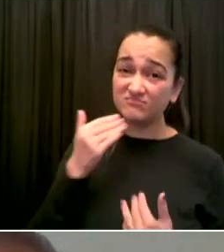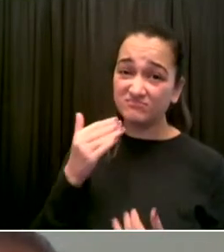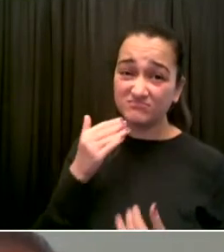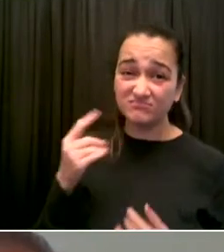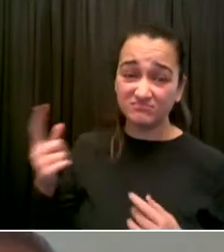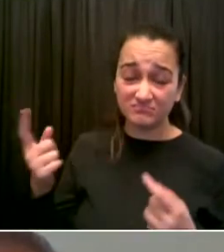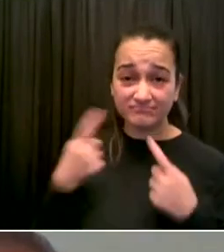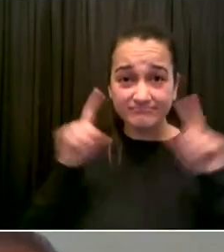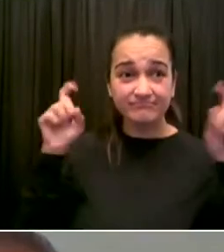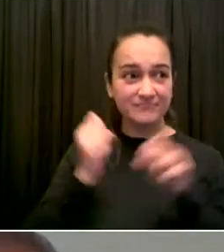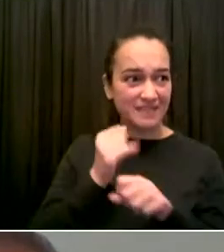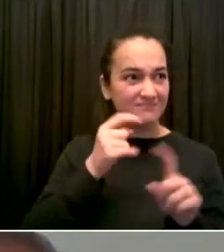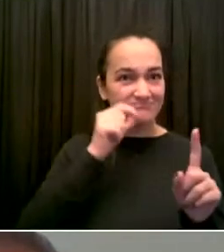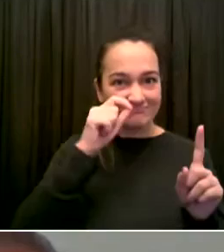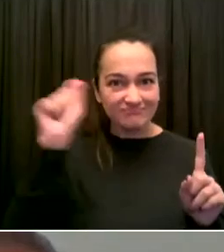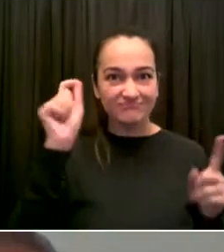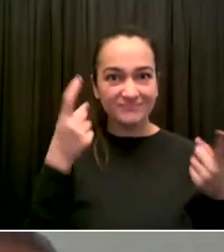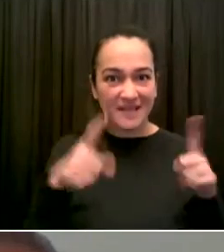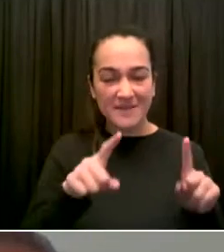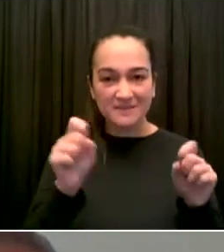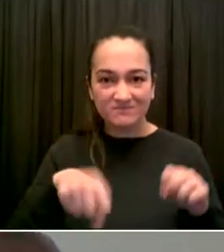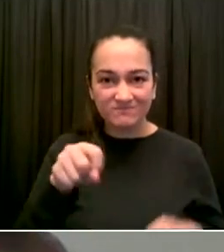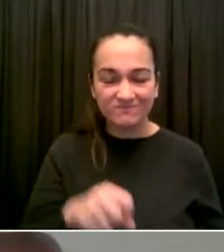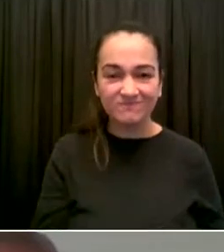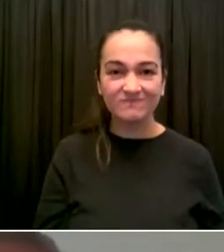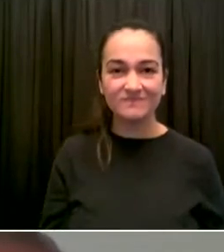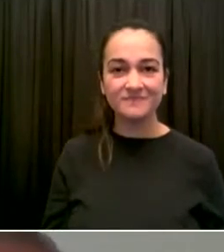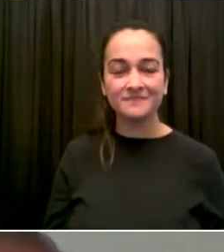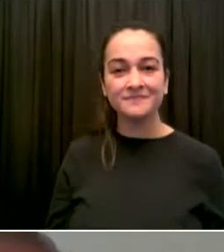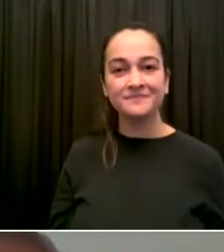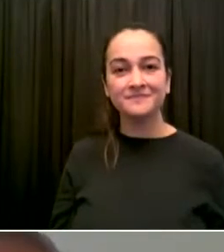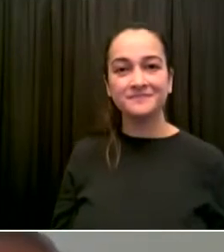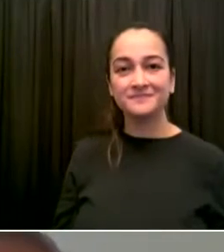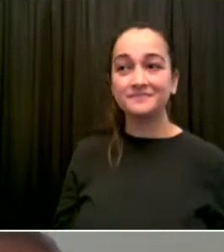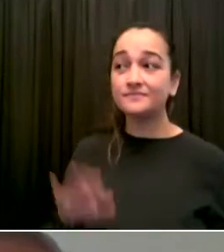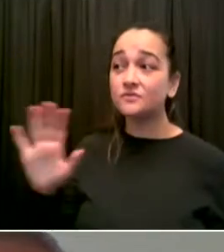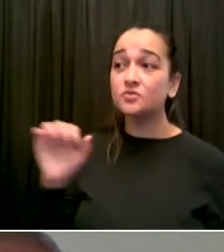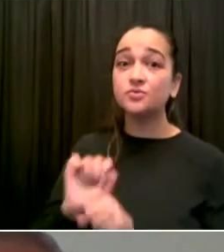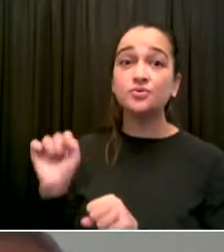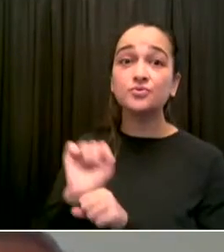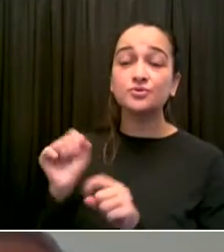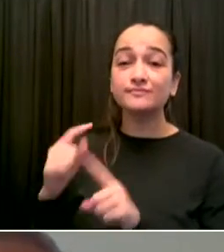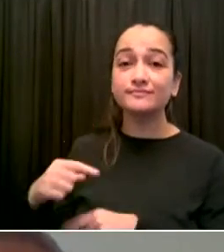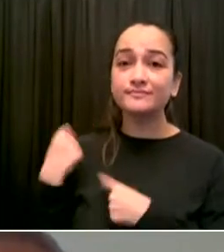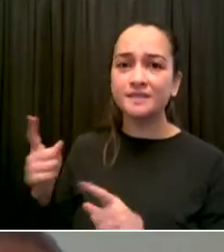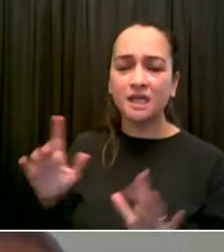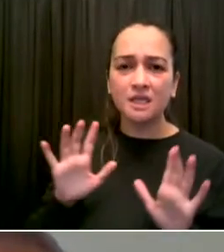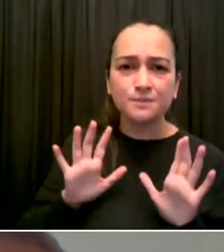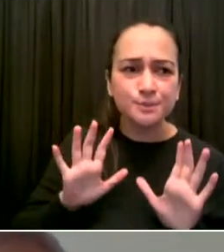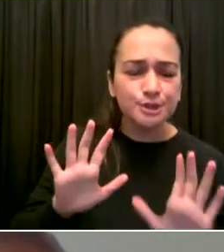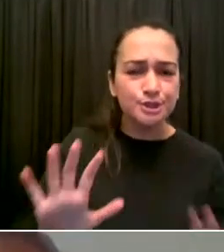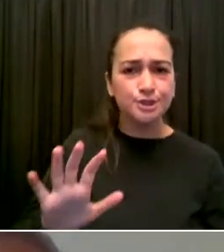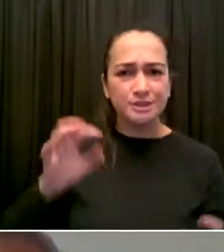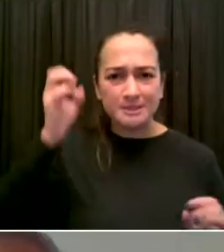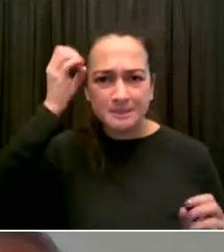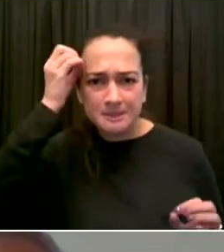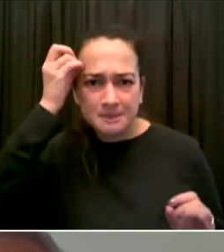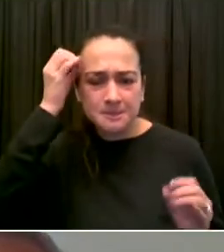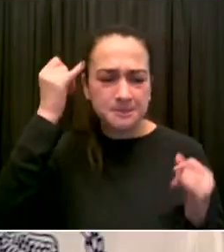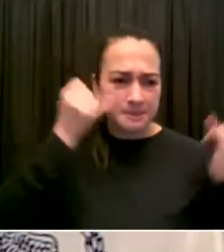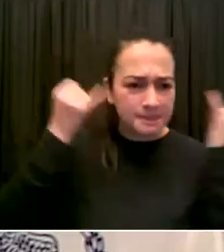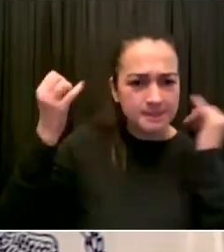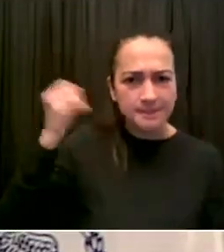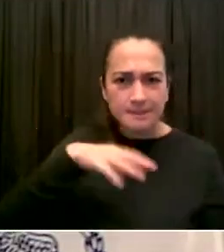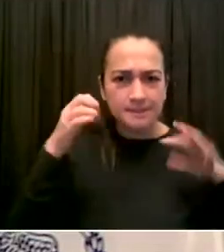GEROVNMENT COULD BE MORE